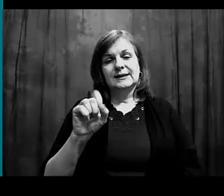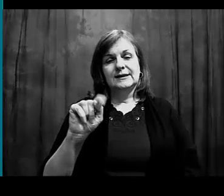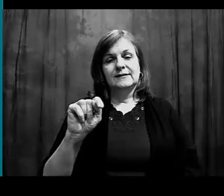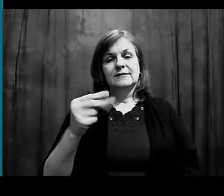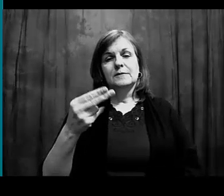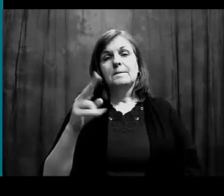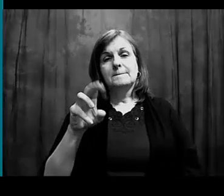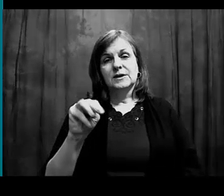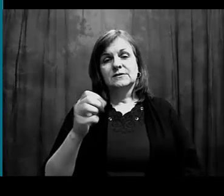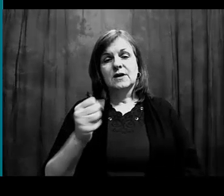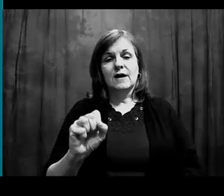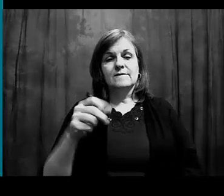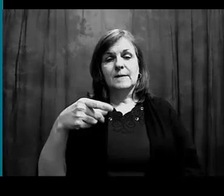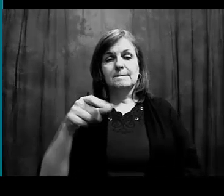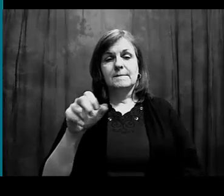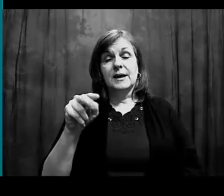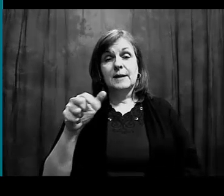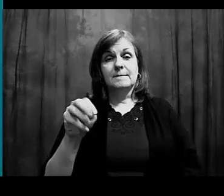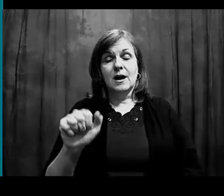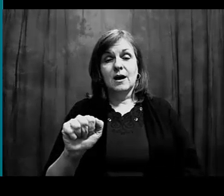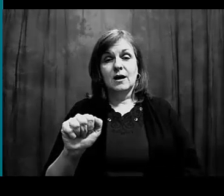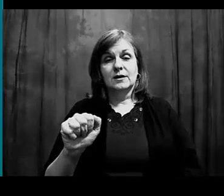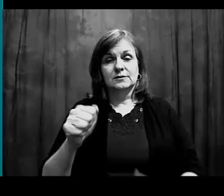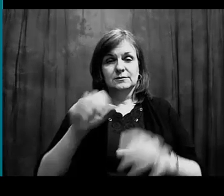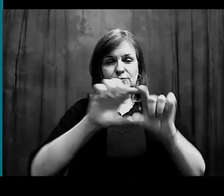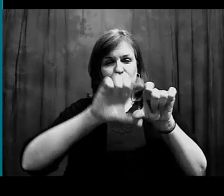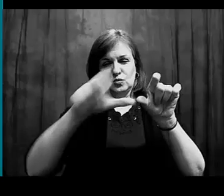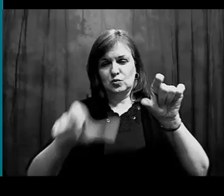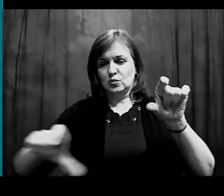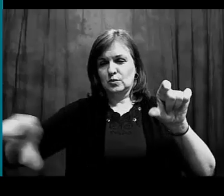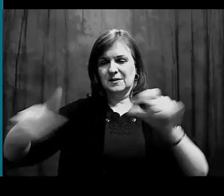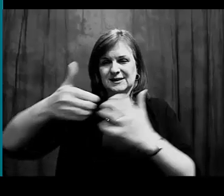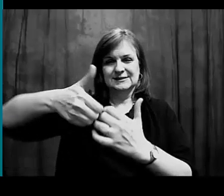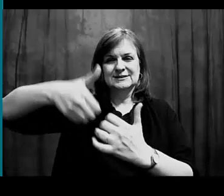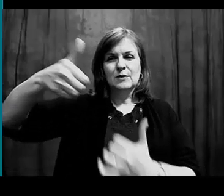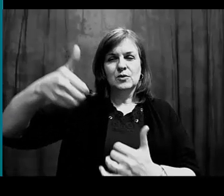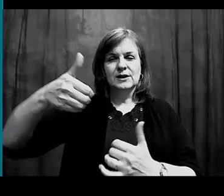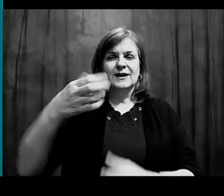the Isthmus of Panama actually has separated 15